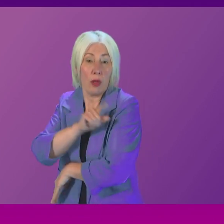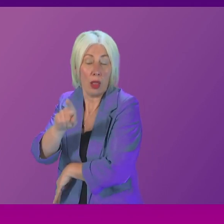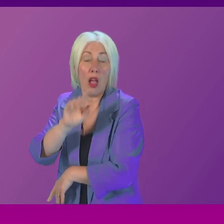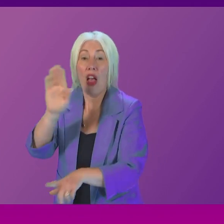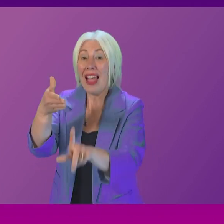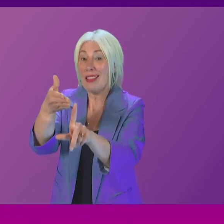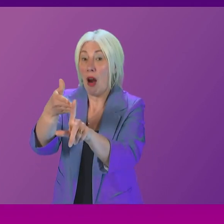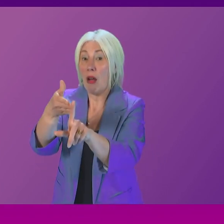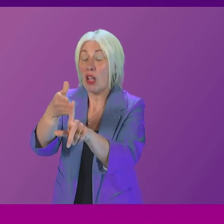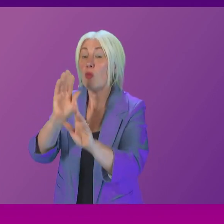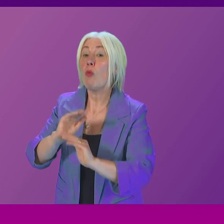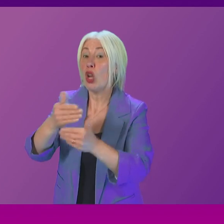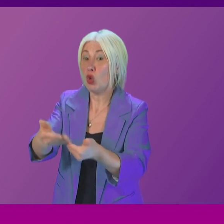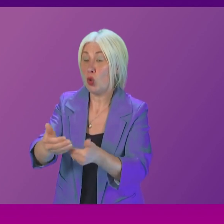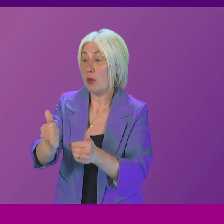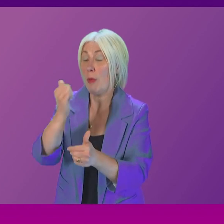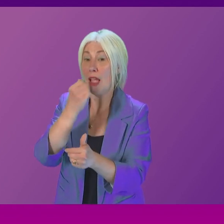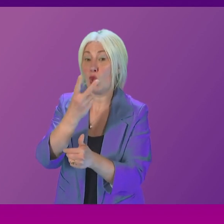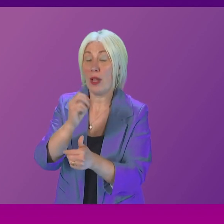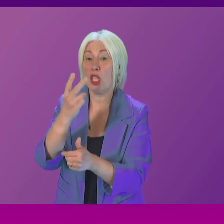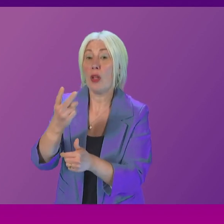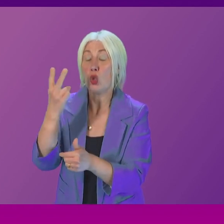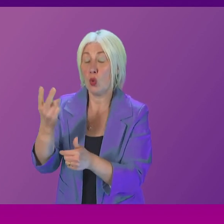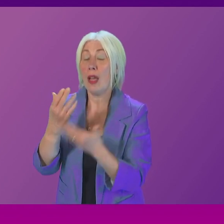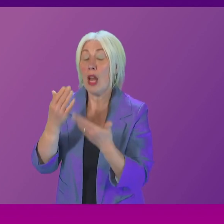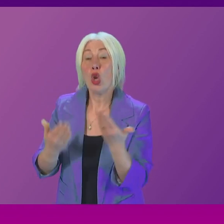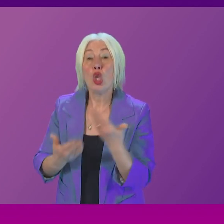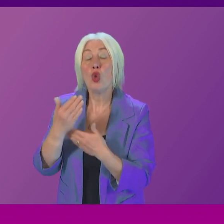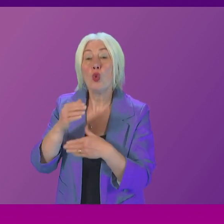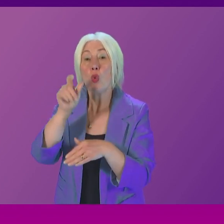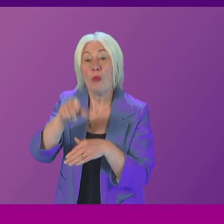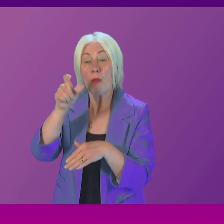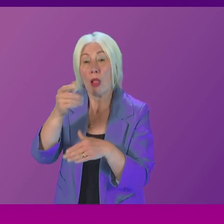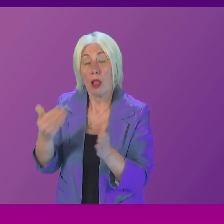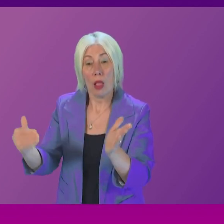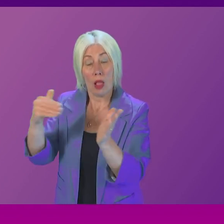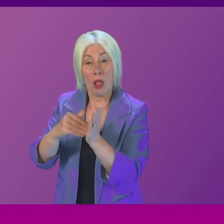in quarter 3 of 2022, the number of new out-patients has reduced by over 15 per cent.